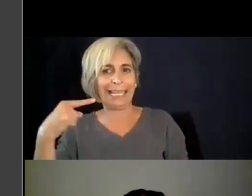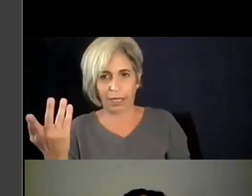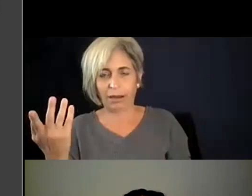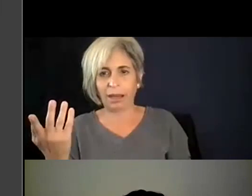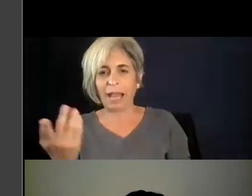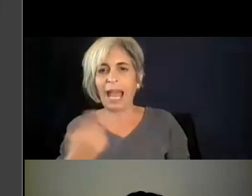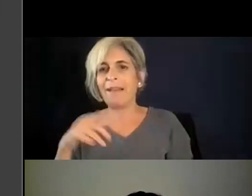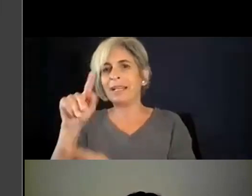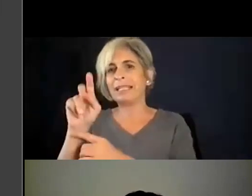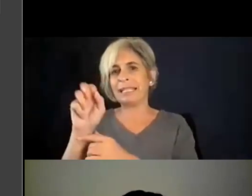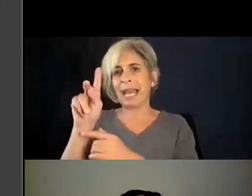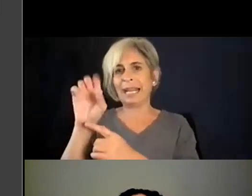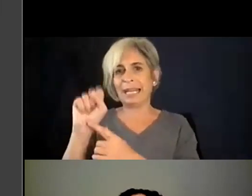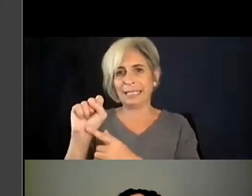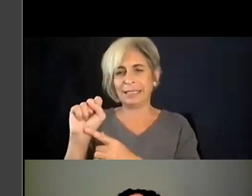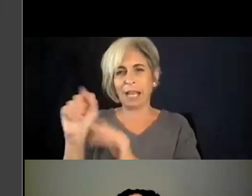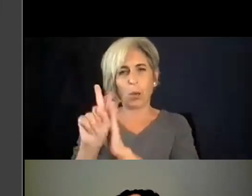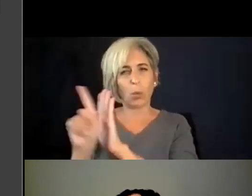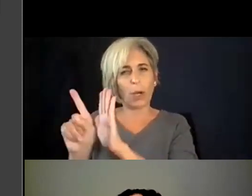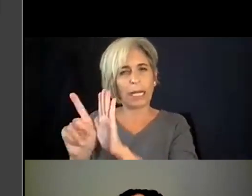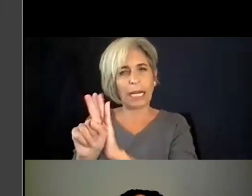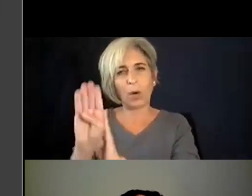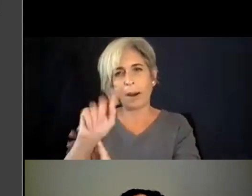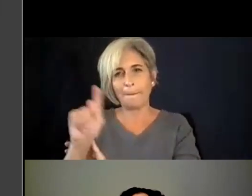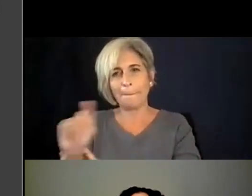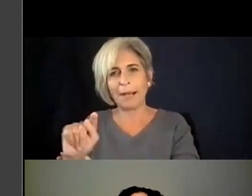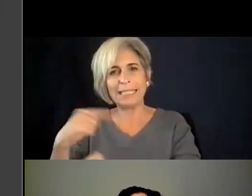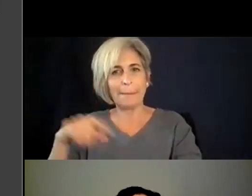or buzzing in the ear and I also developed significant balance